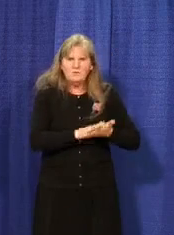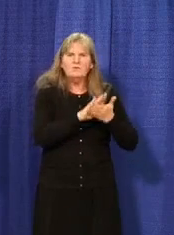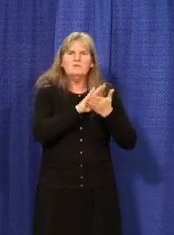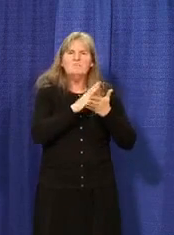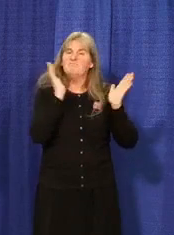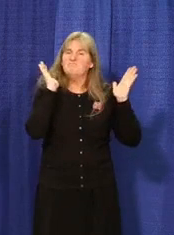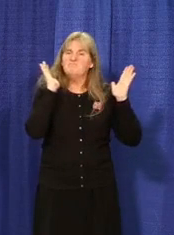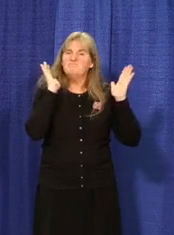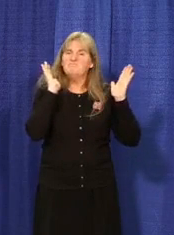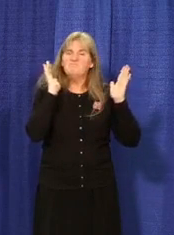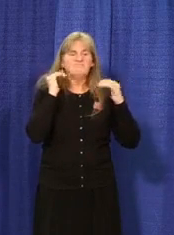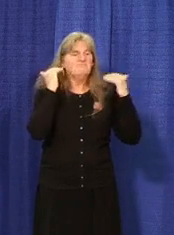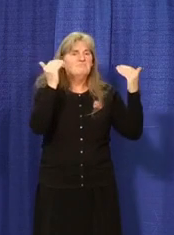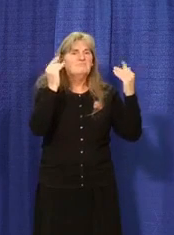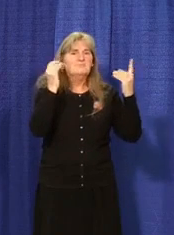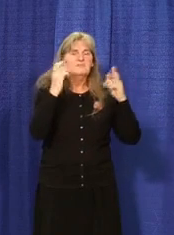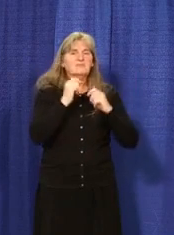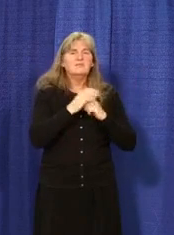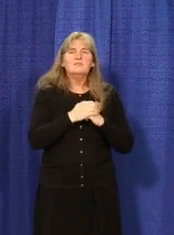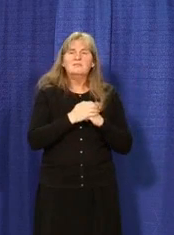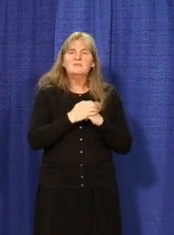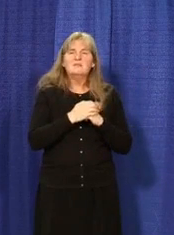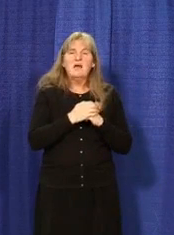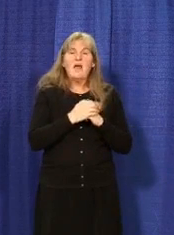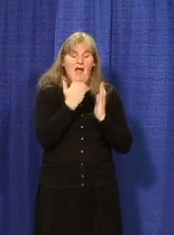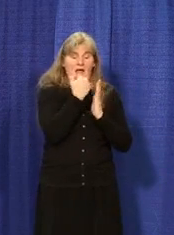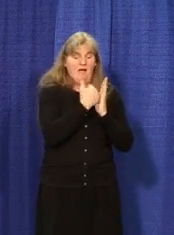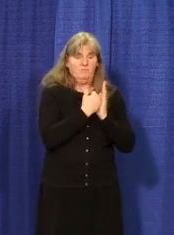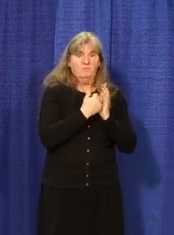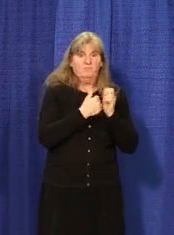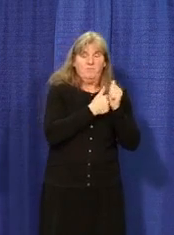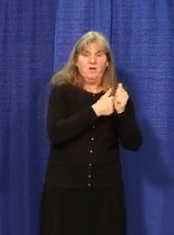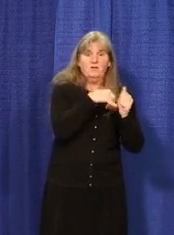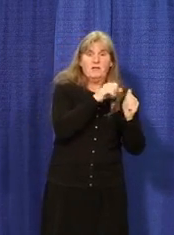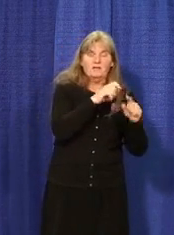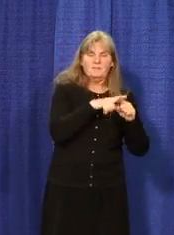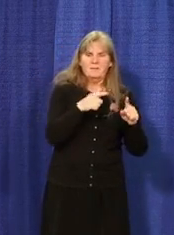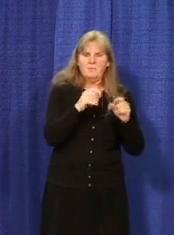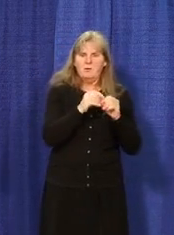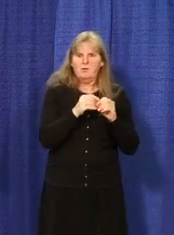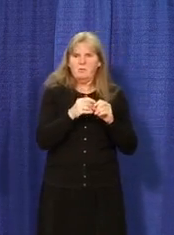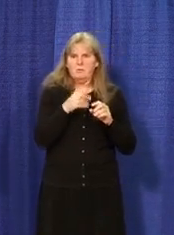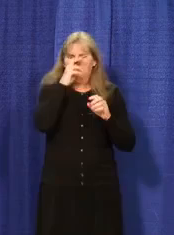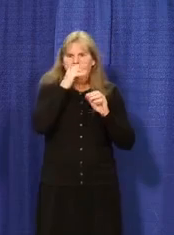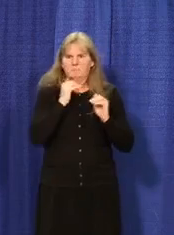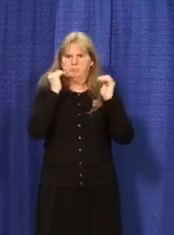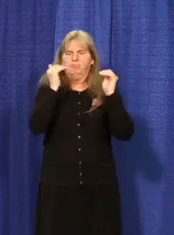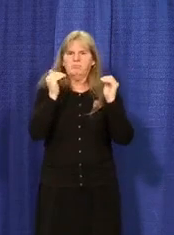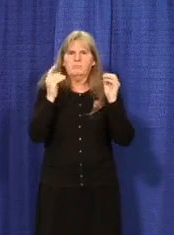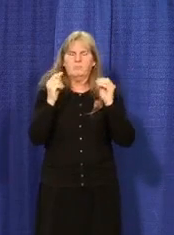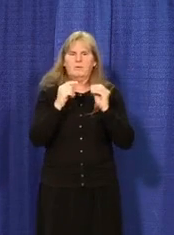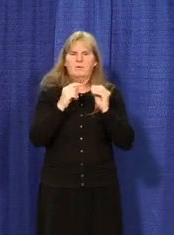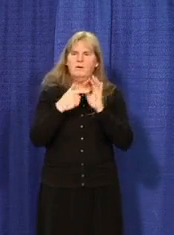Again, going above and beyond the guidelines, and his perspective it was to show the public servants in his